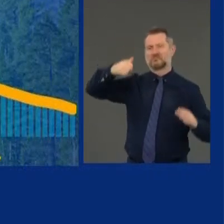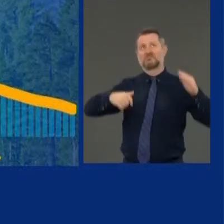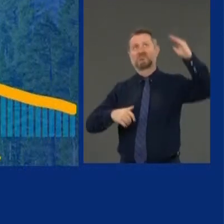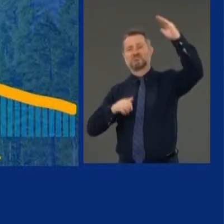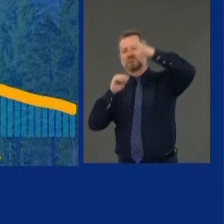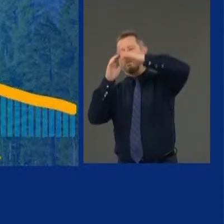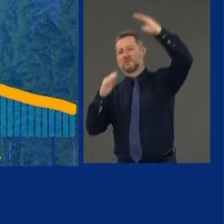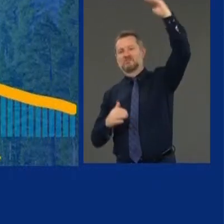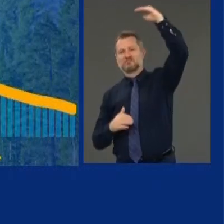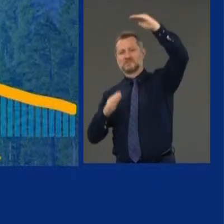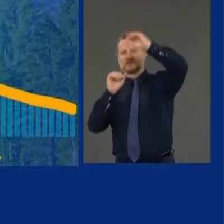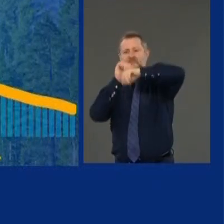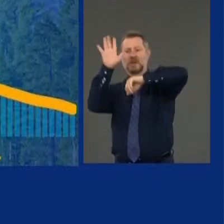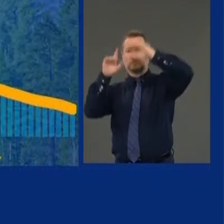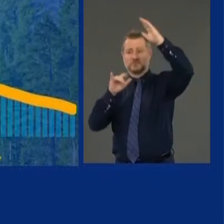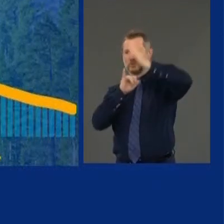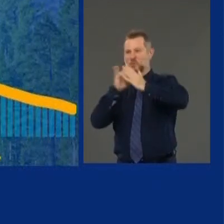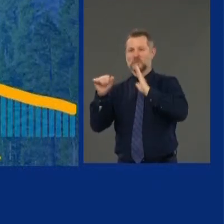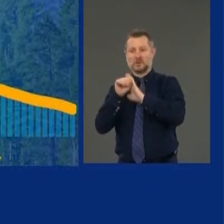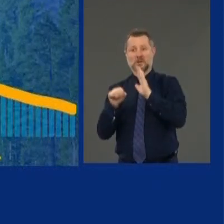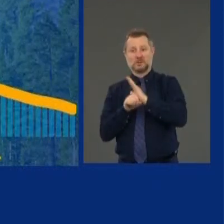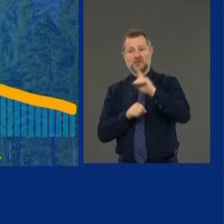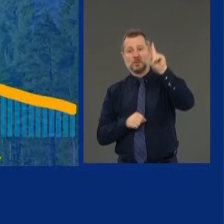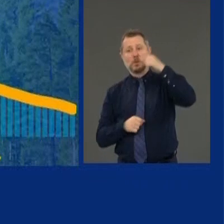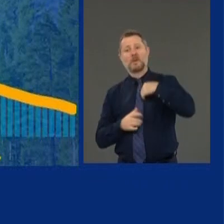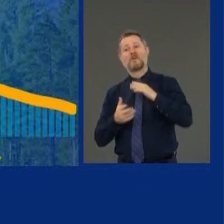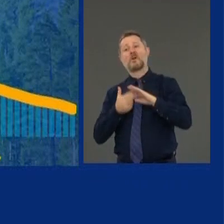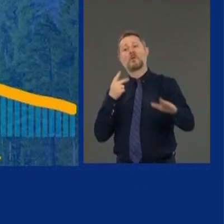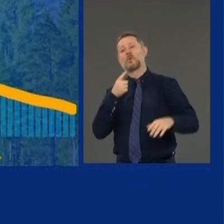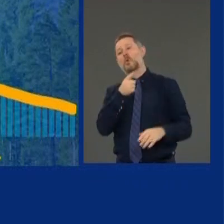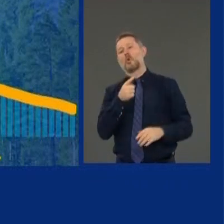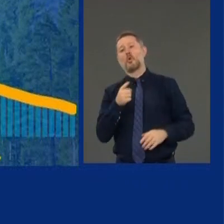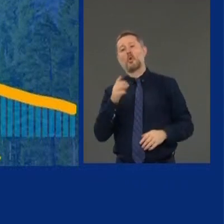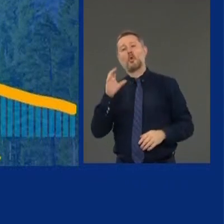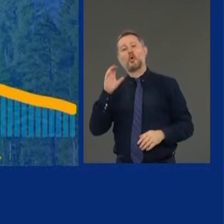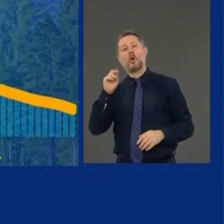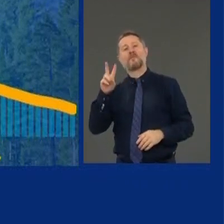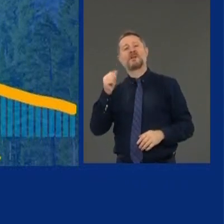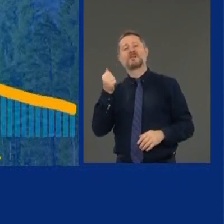AND IT WAS THE HIGHEST MOUNTAIN